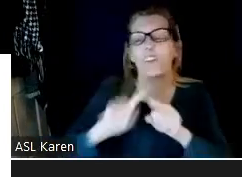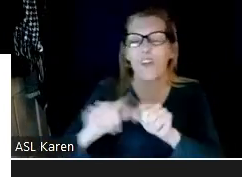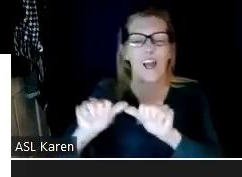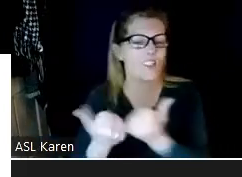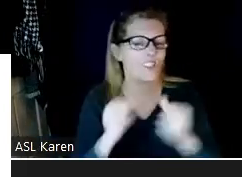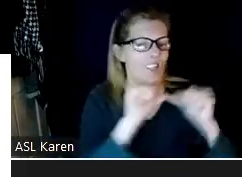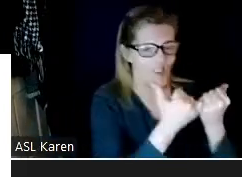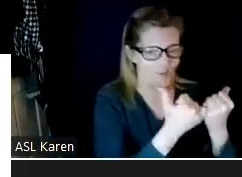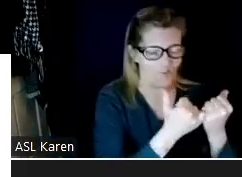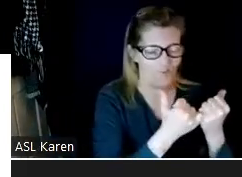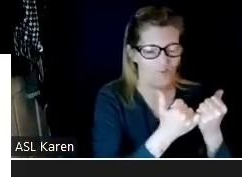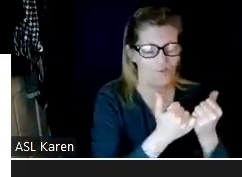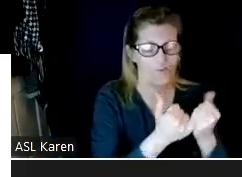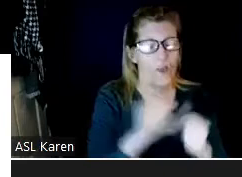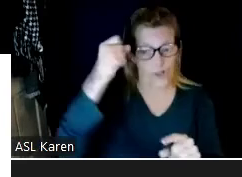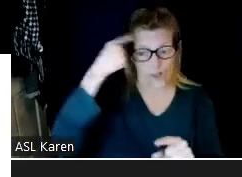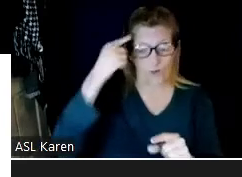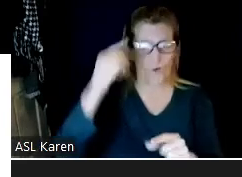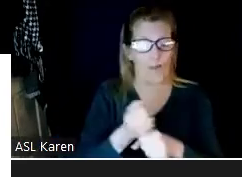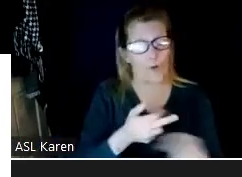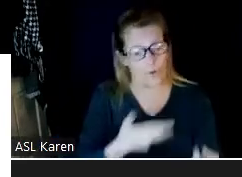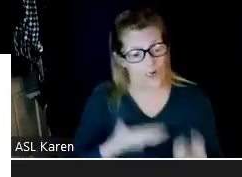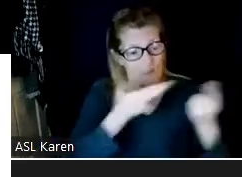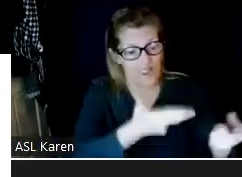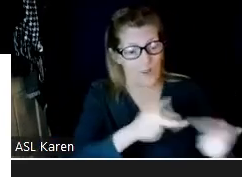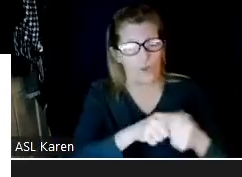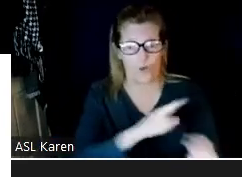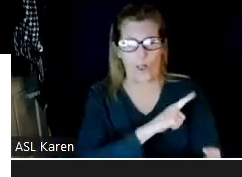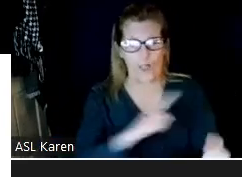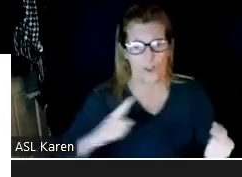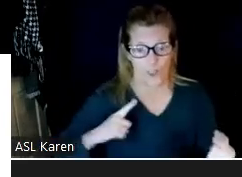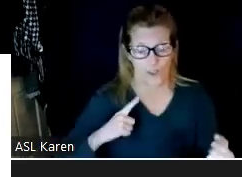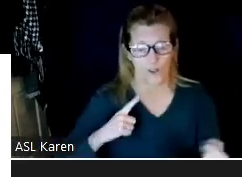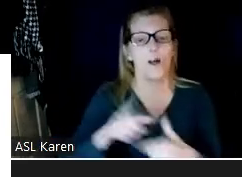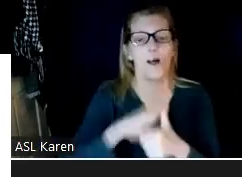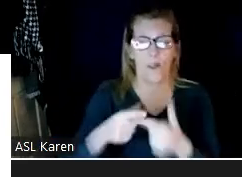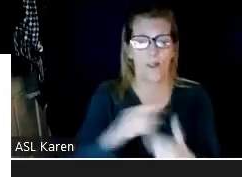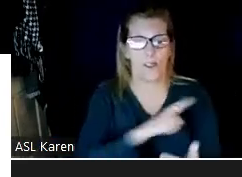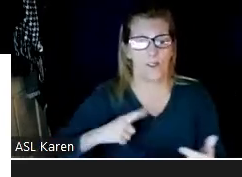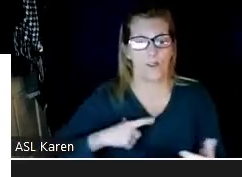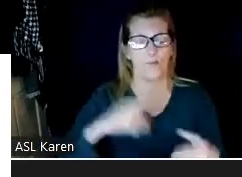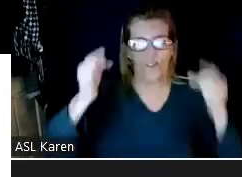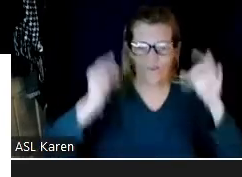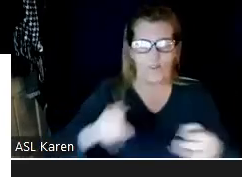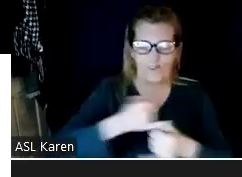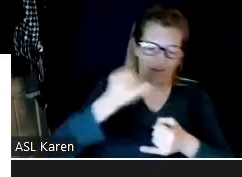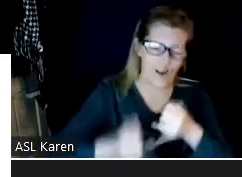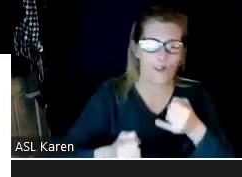15:06:53 The governor will then make a recommendation to the legislature and the legislature makes the final budget decisions.